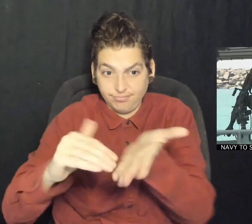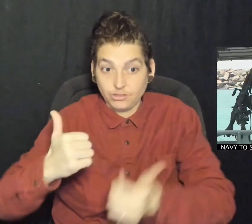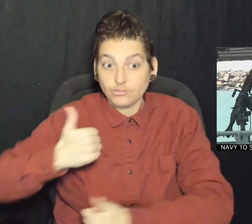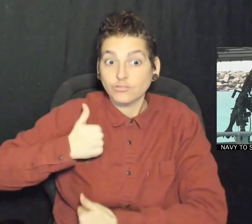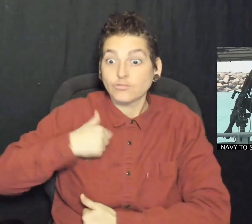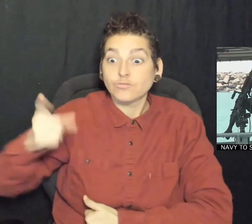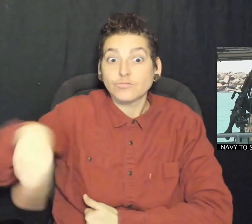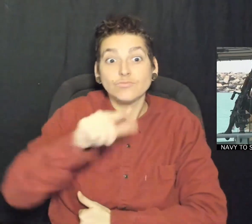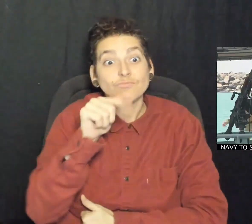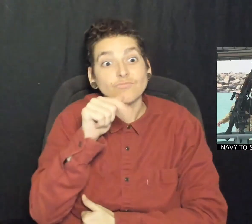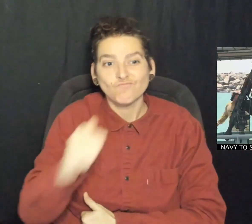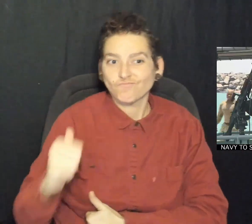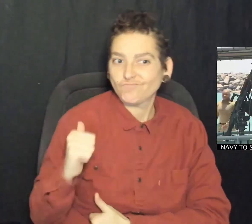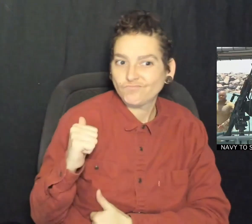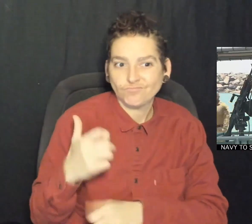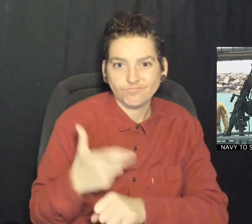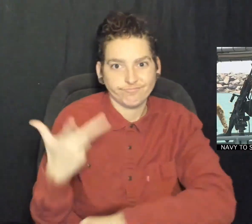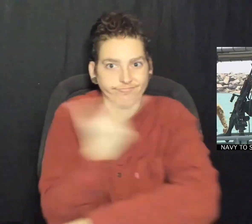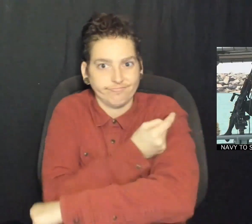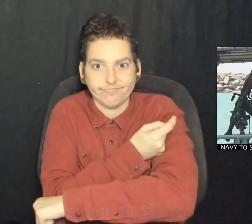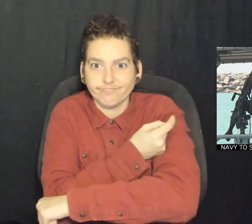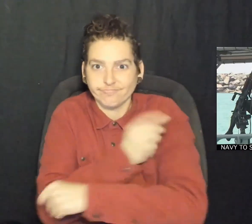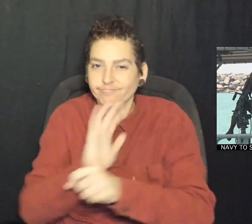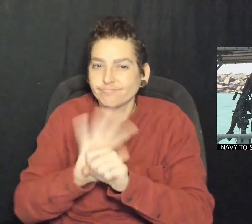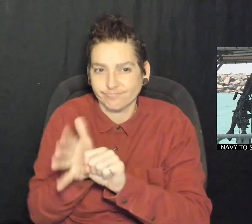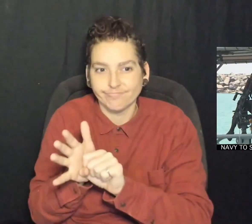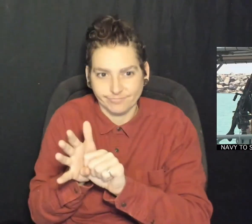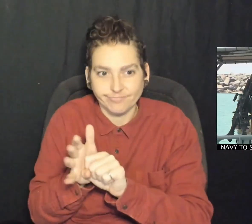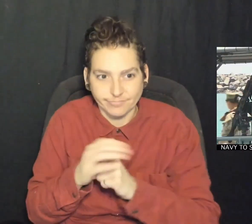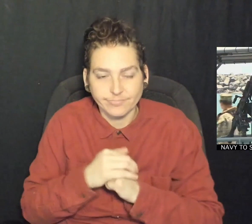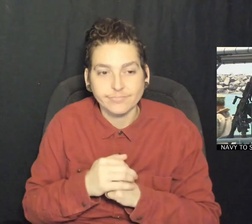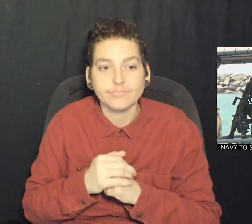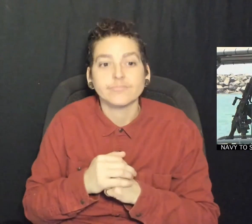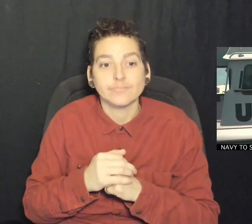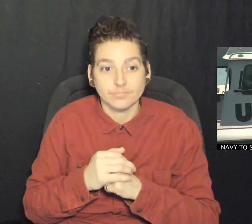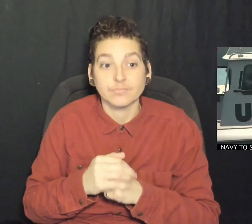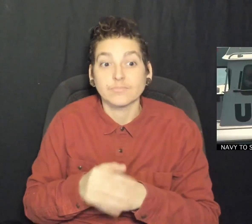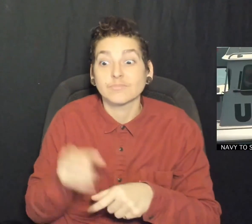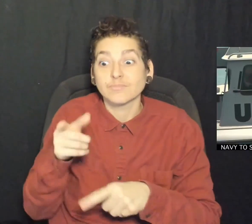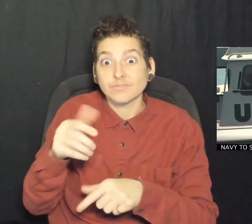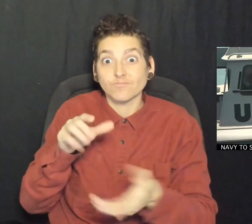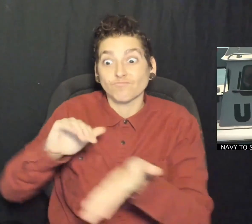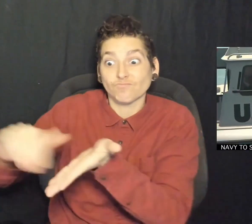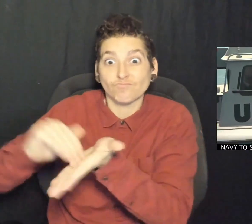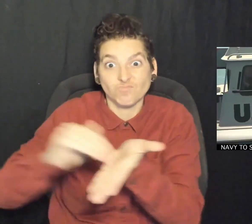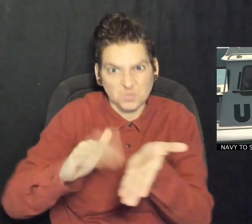the U.S. Navy just announced it will start discharging troops who do not get vaccinated